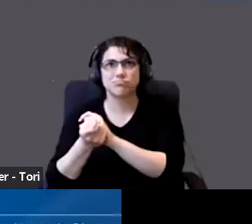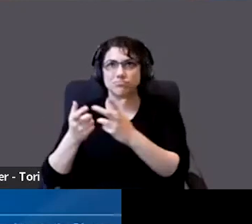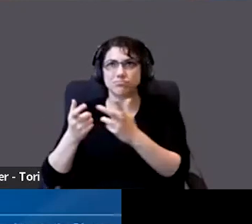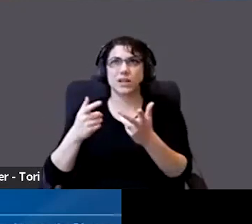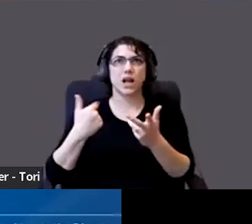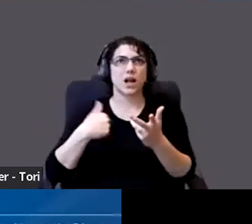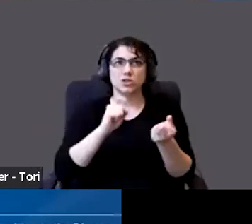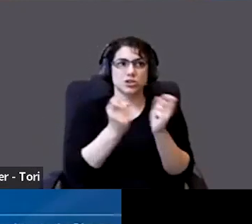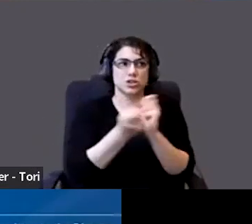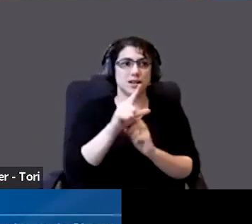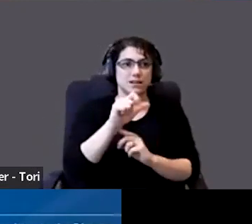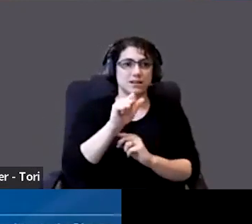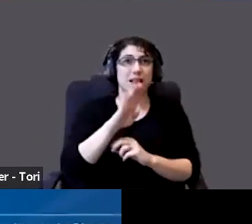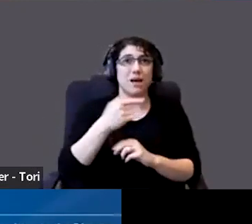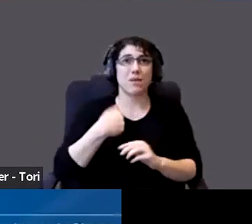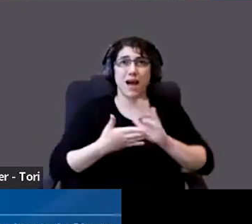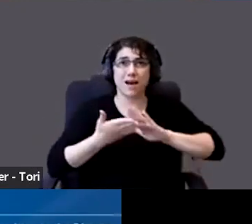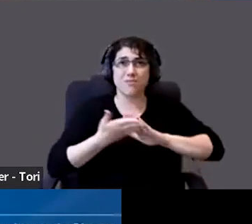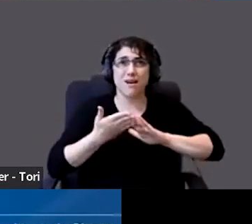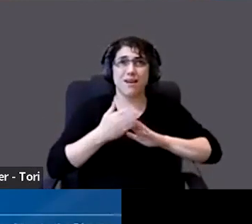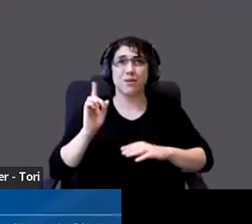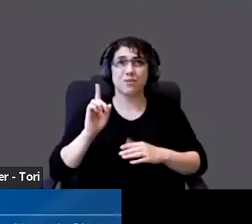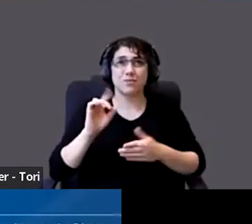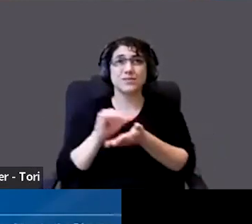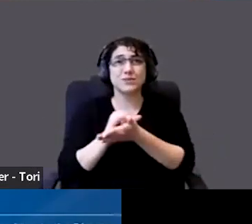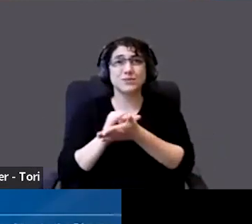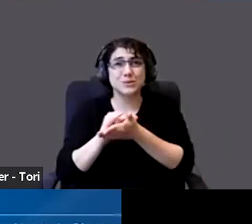to run in New York, I think that given that we've got time